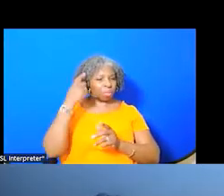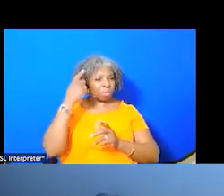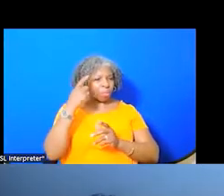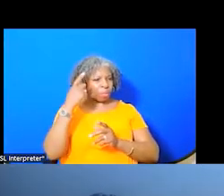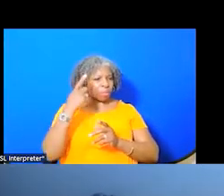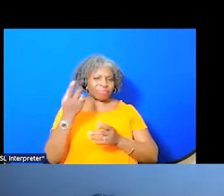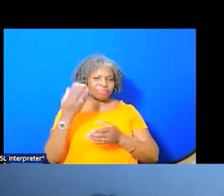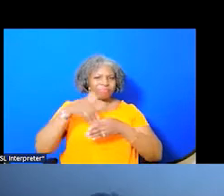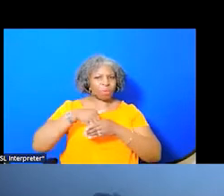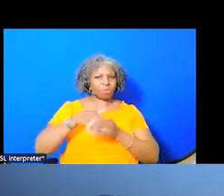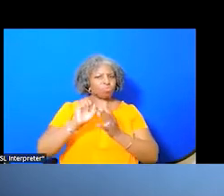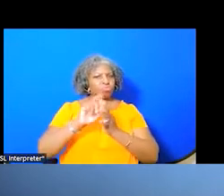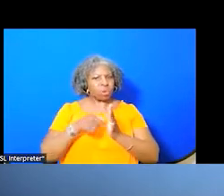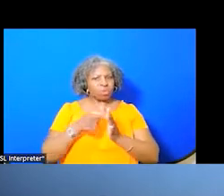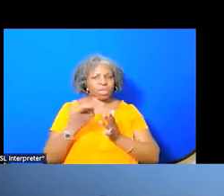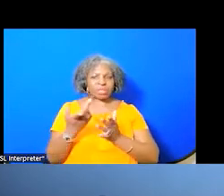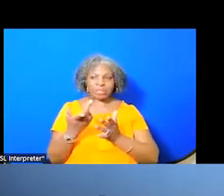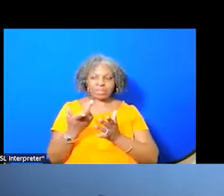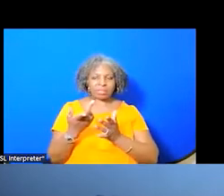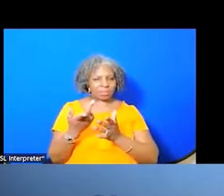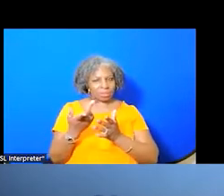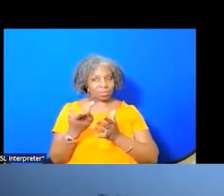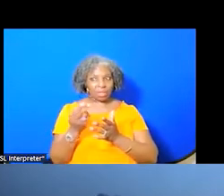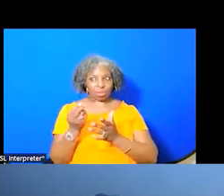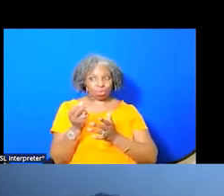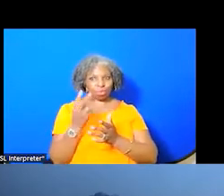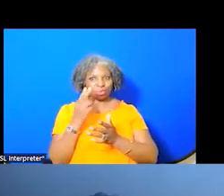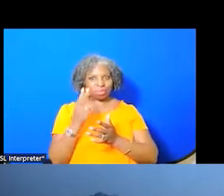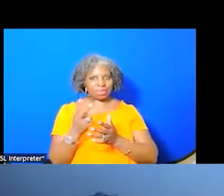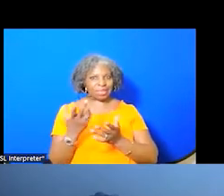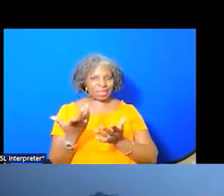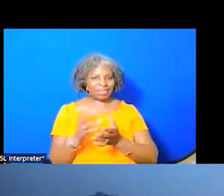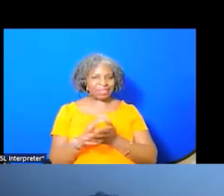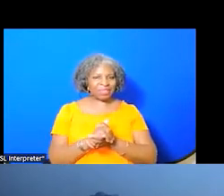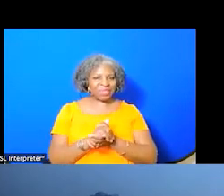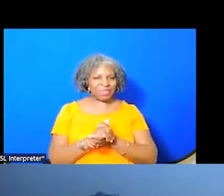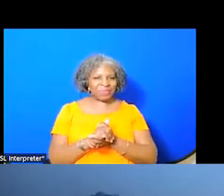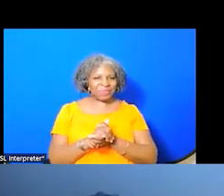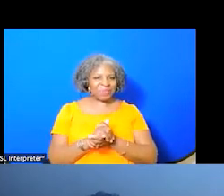that we're about to see. And we can and we can ask